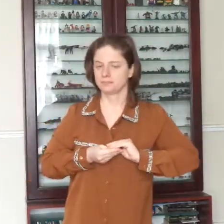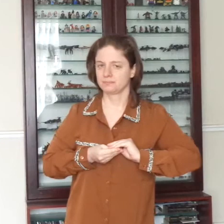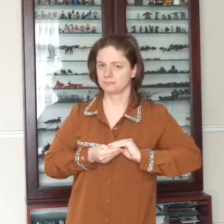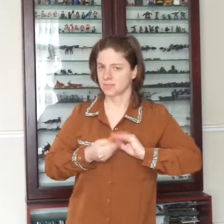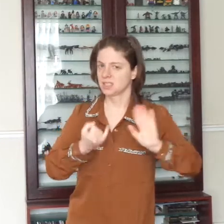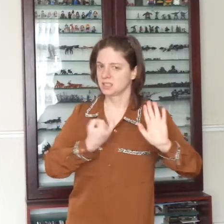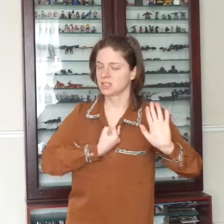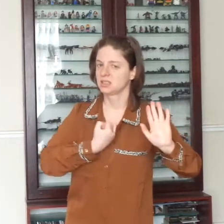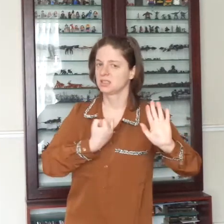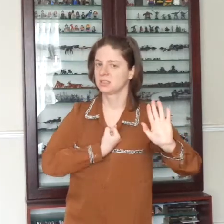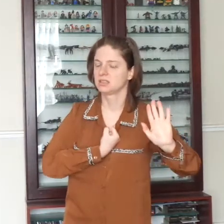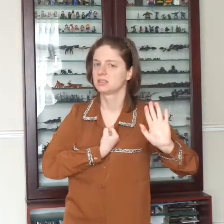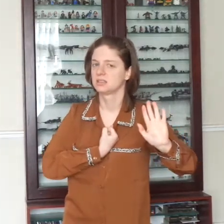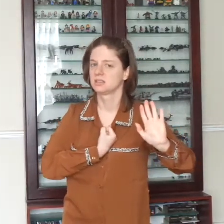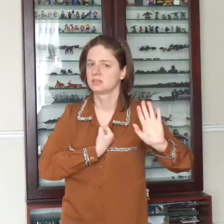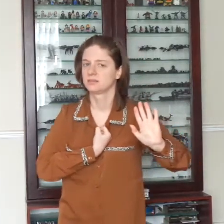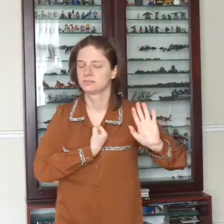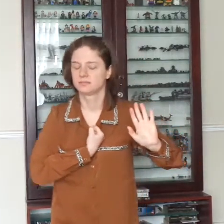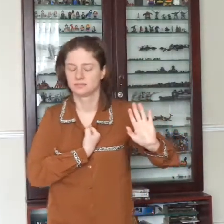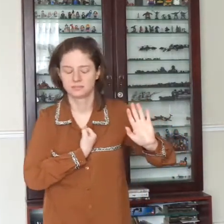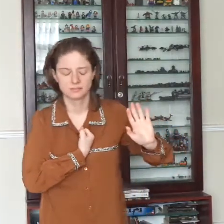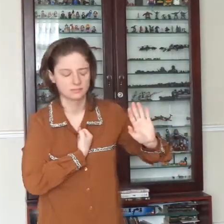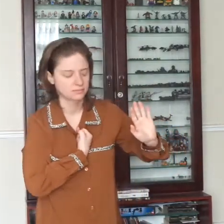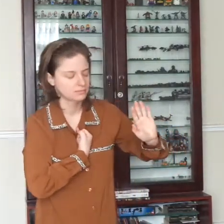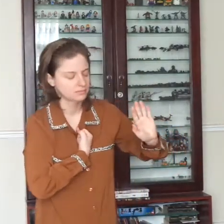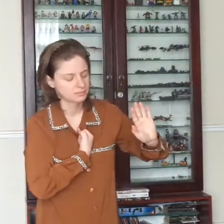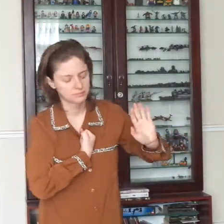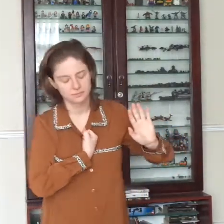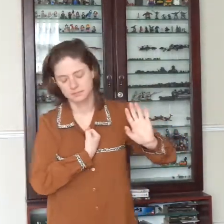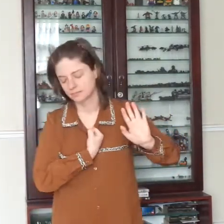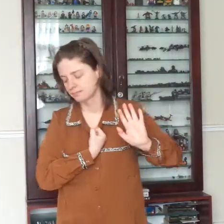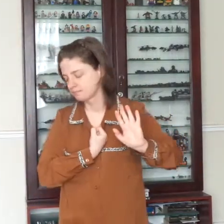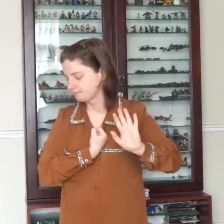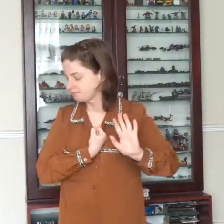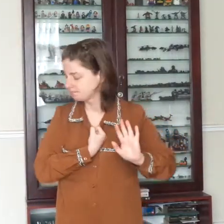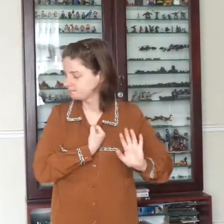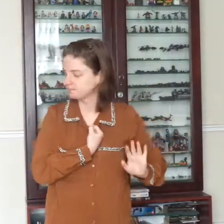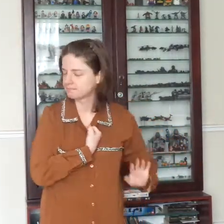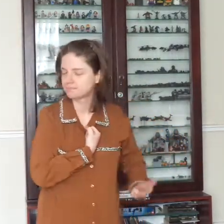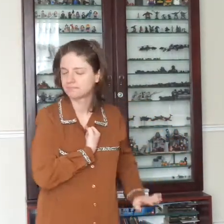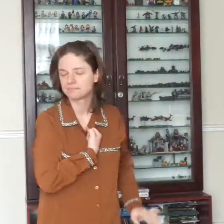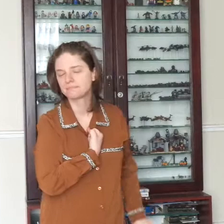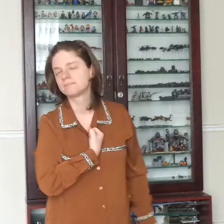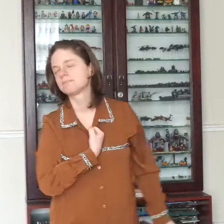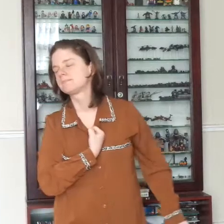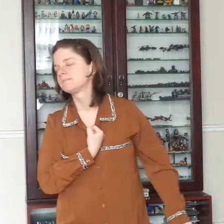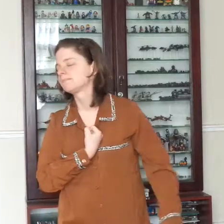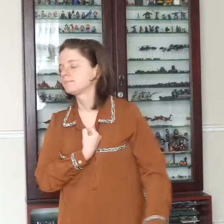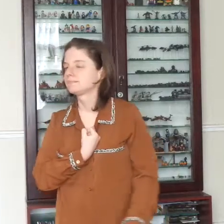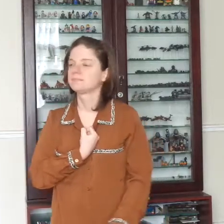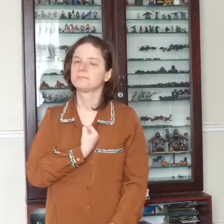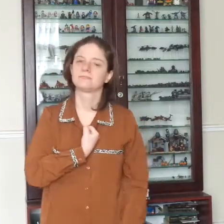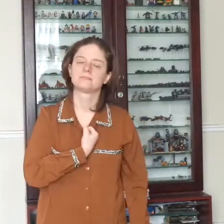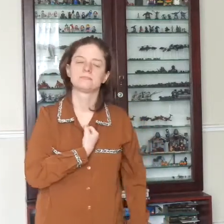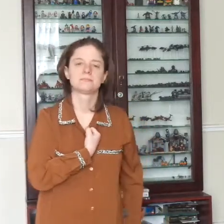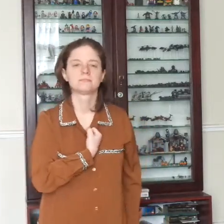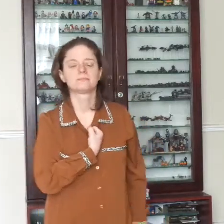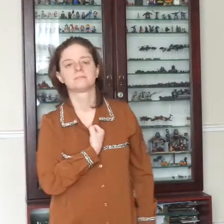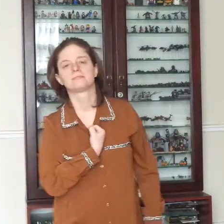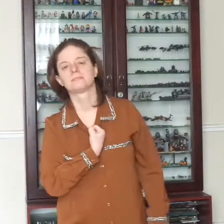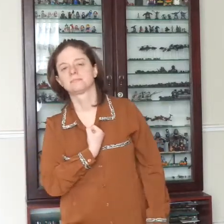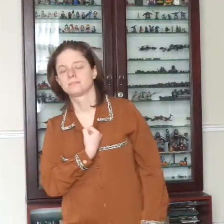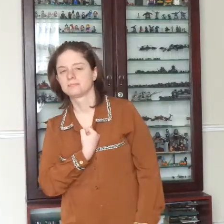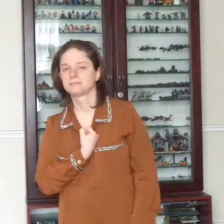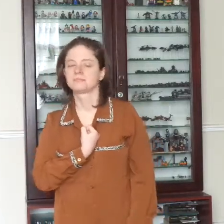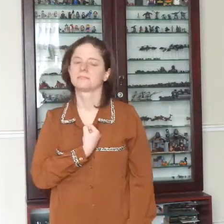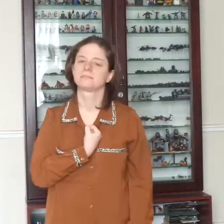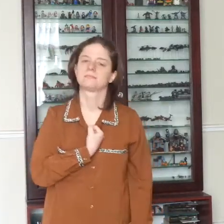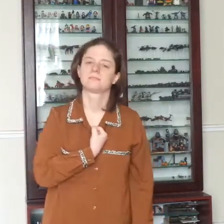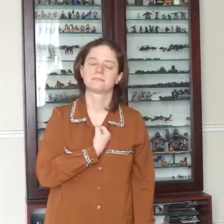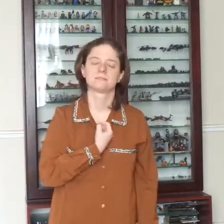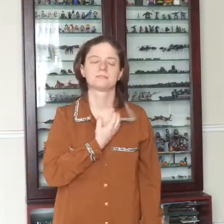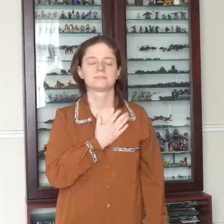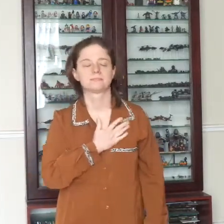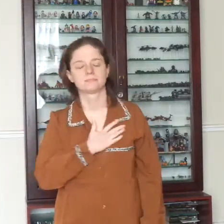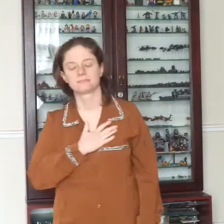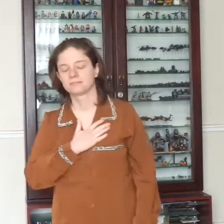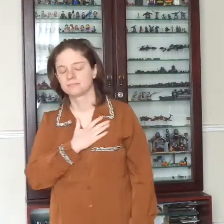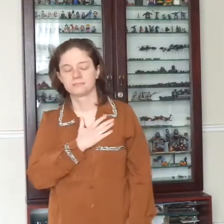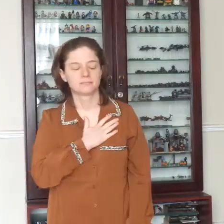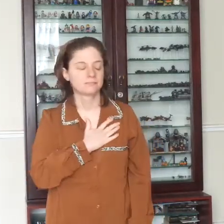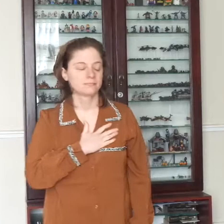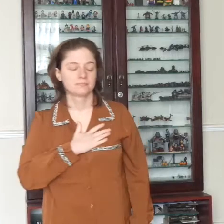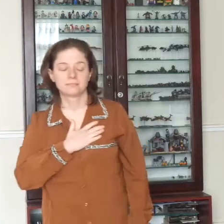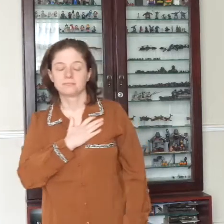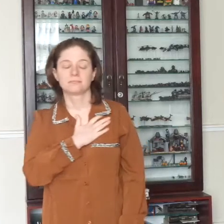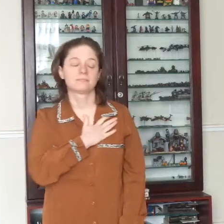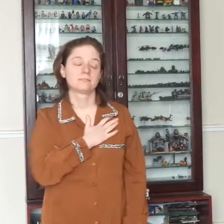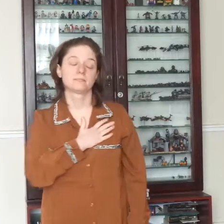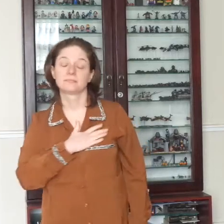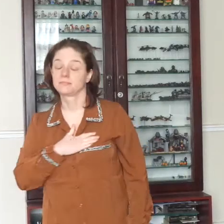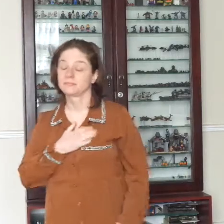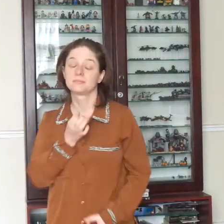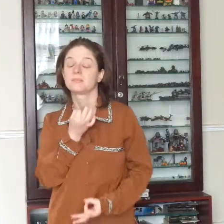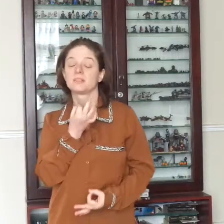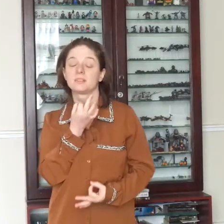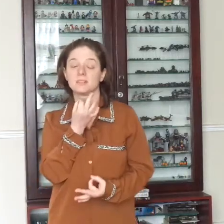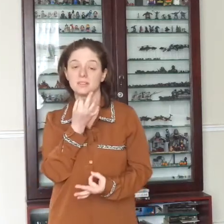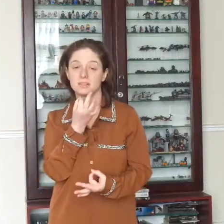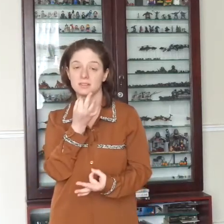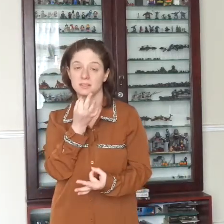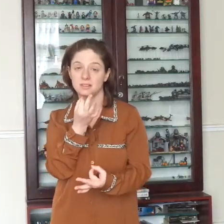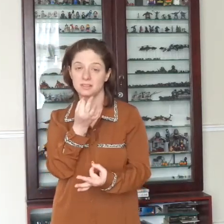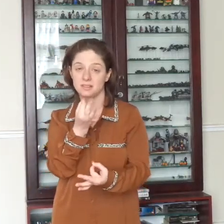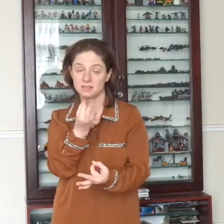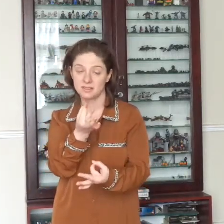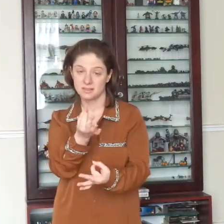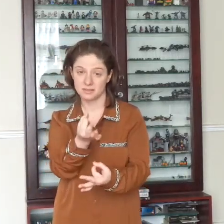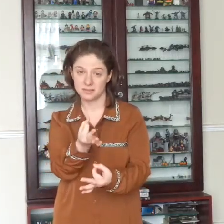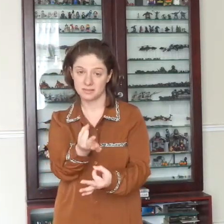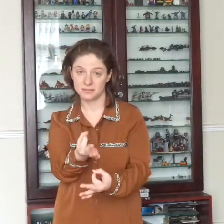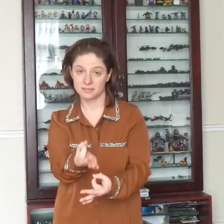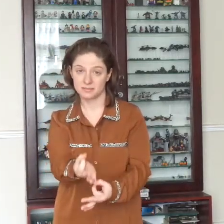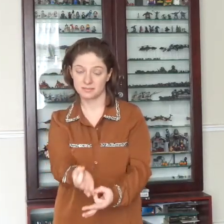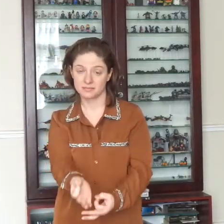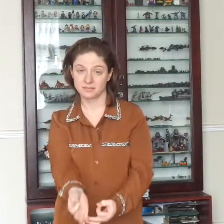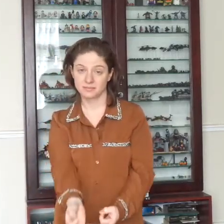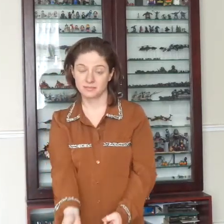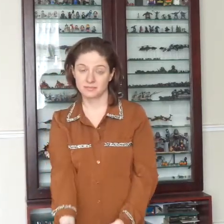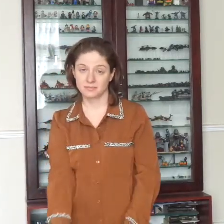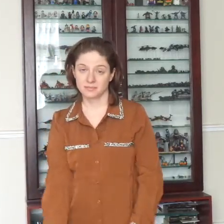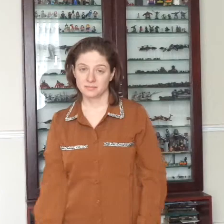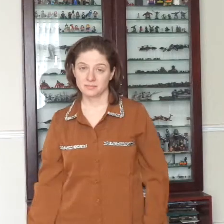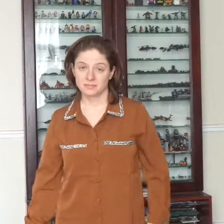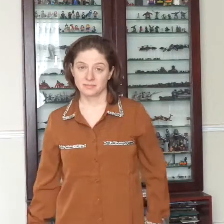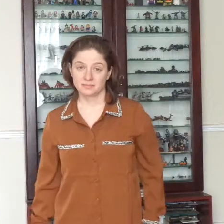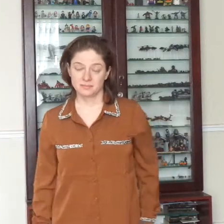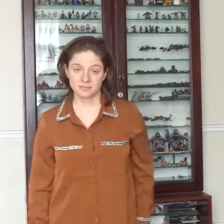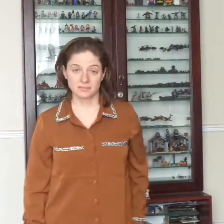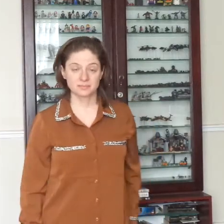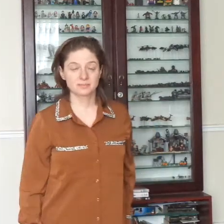It's a sin hmmmm